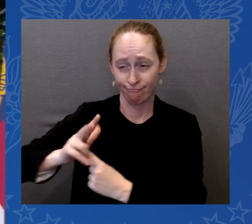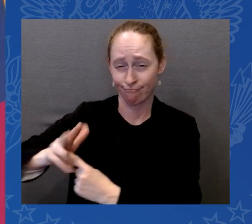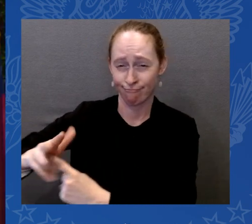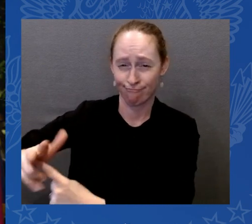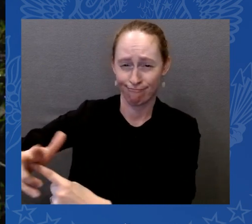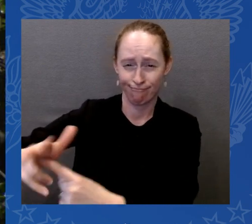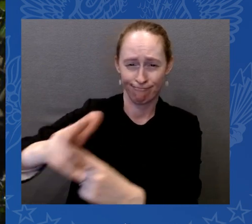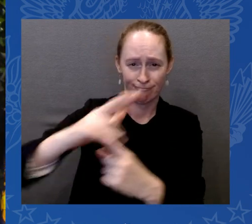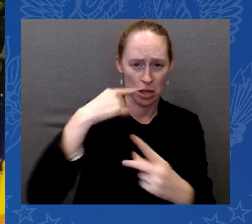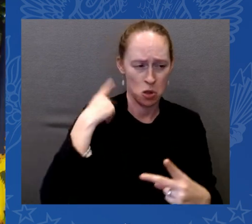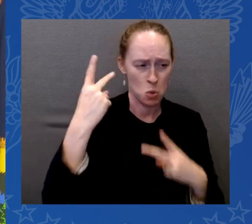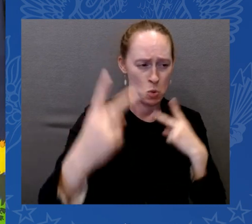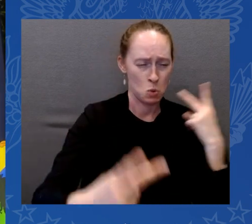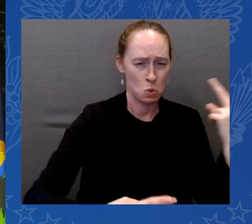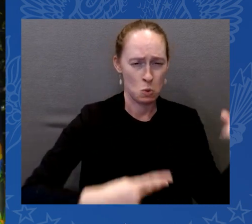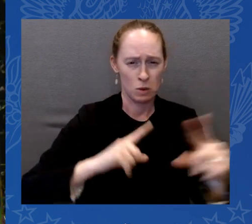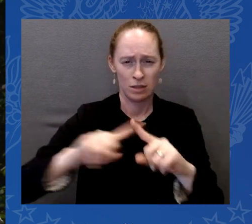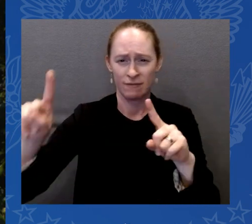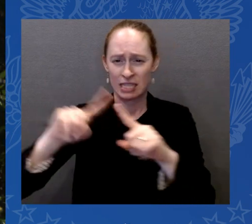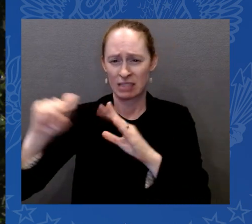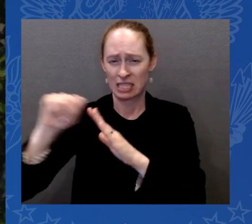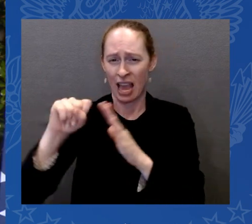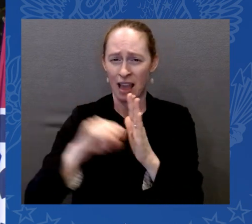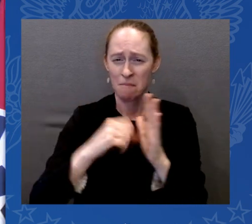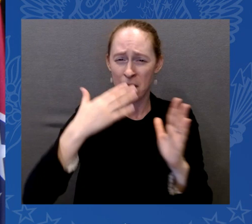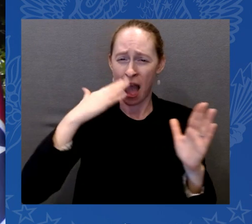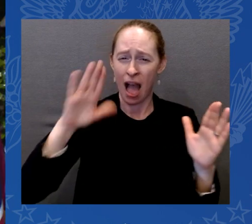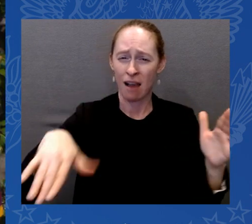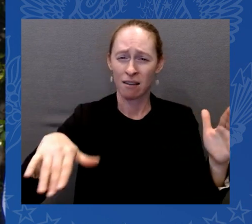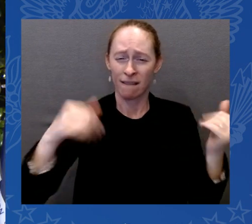and the burning tundra -- excuse me, the burning forests.